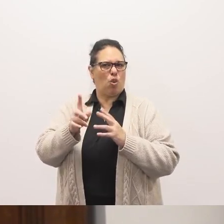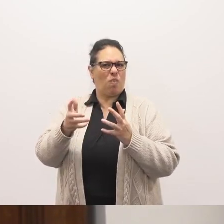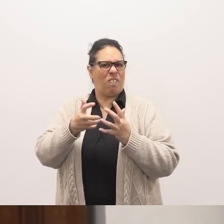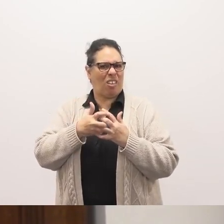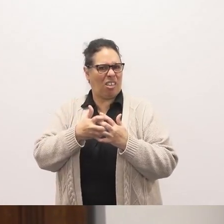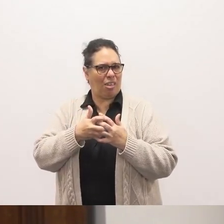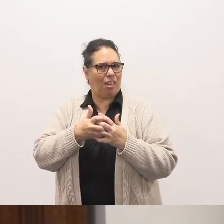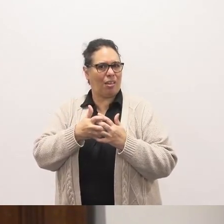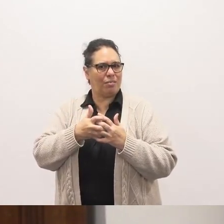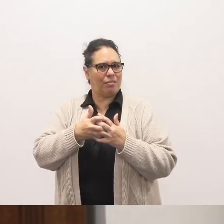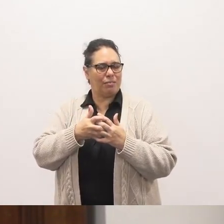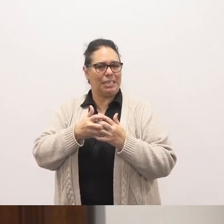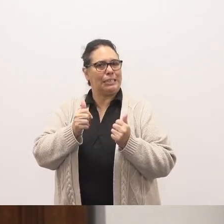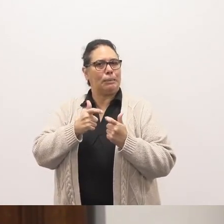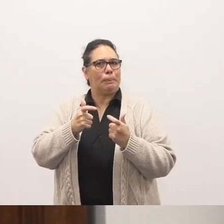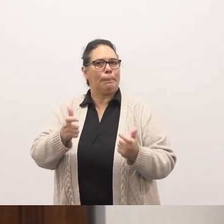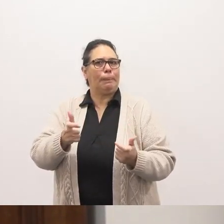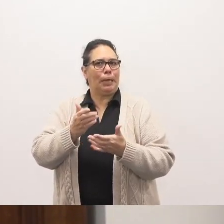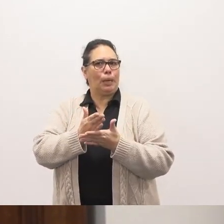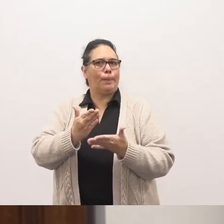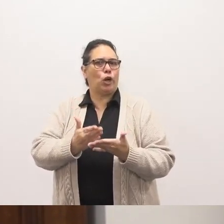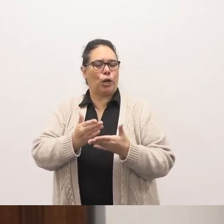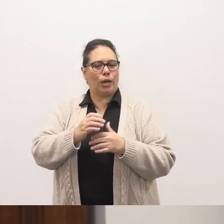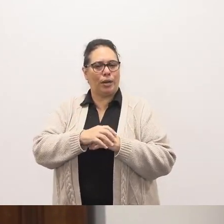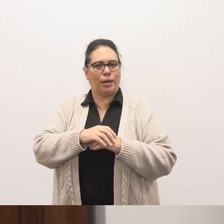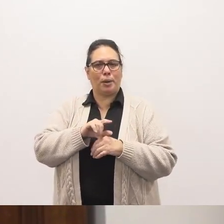That's a big part of it. Mr. Miller.